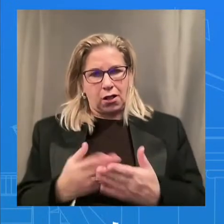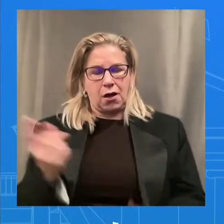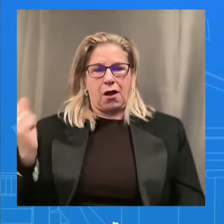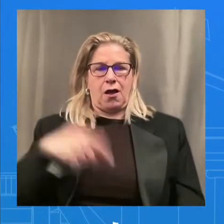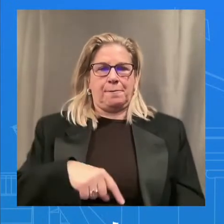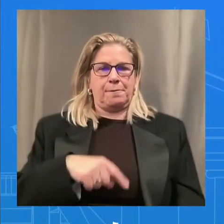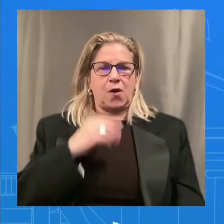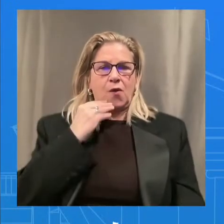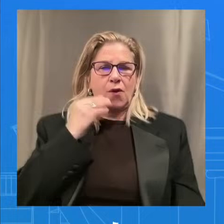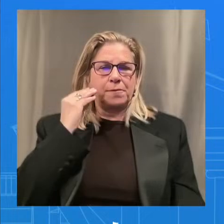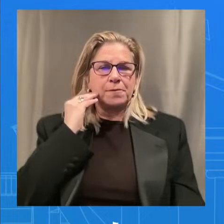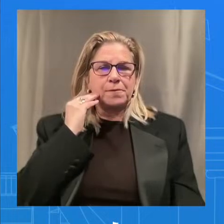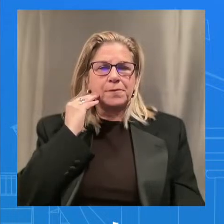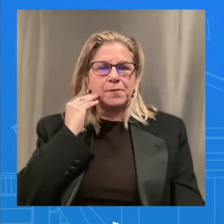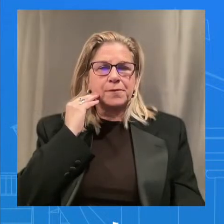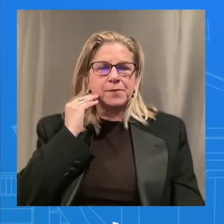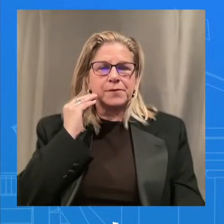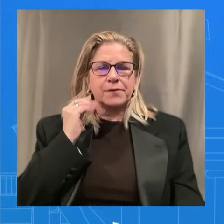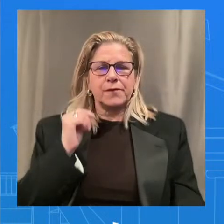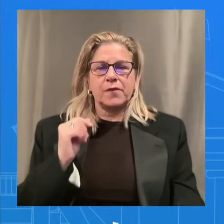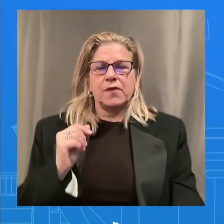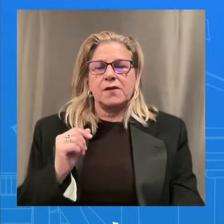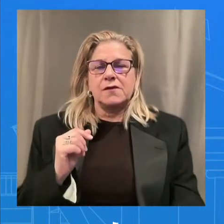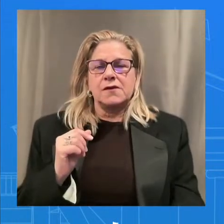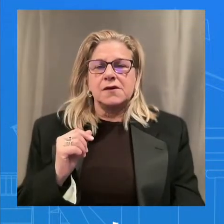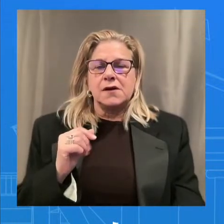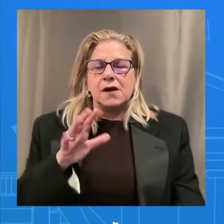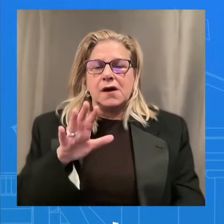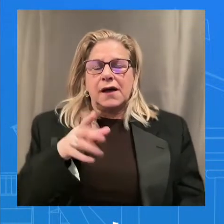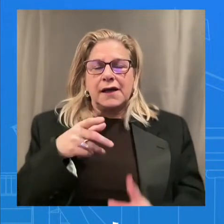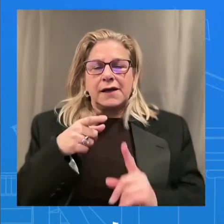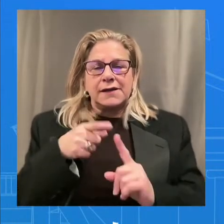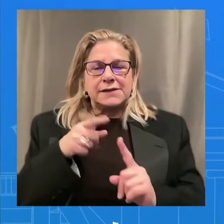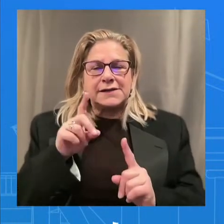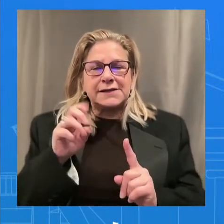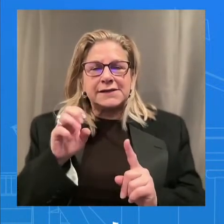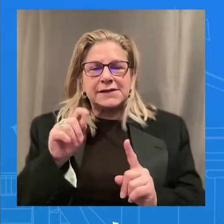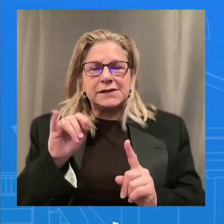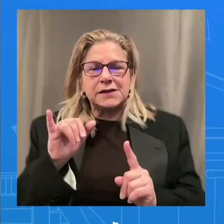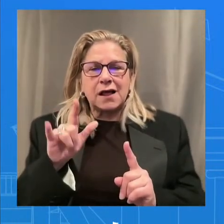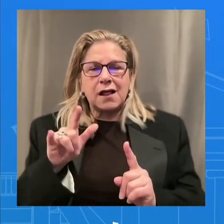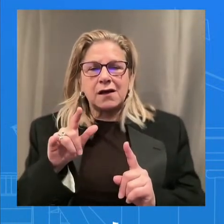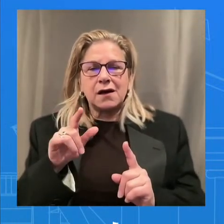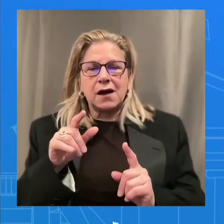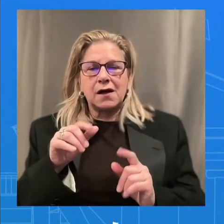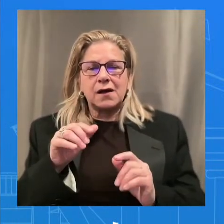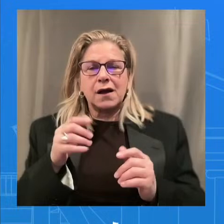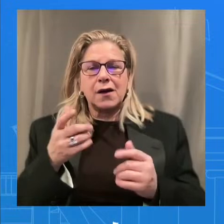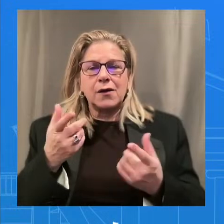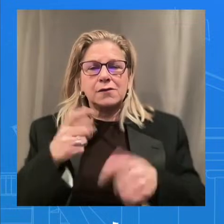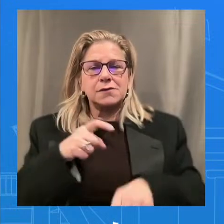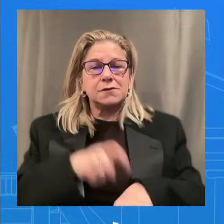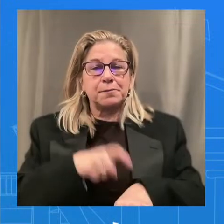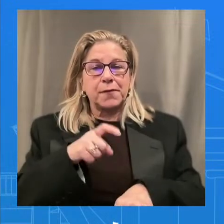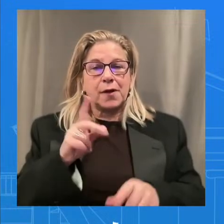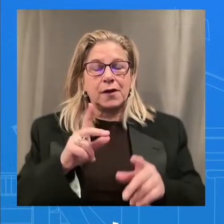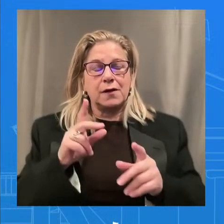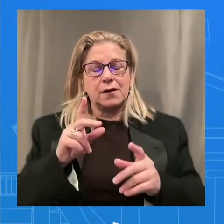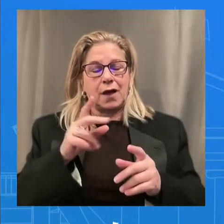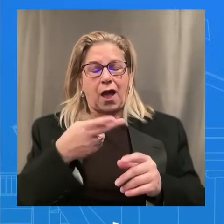are the details of the precise sequencing of people coming out over the course of the -- the weeks and months of this deal.